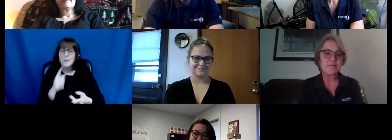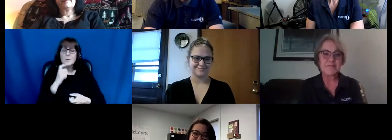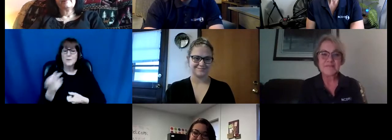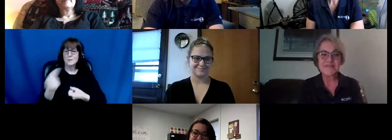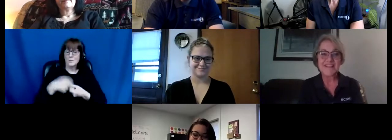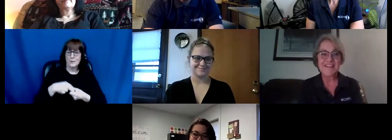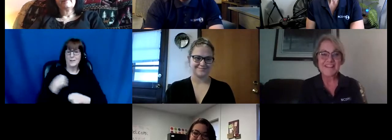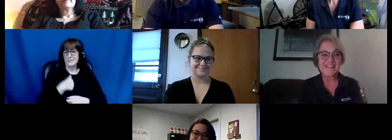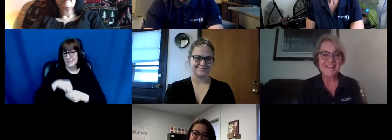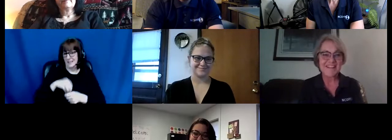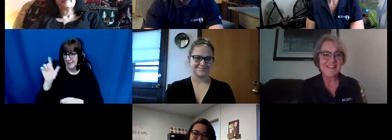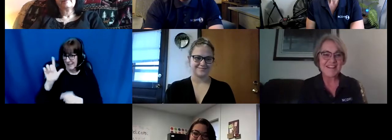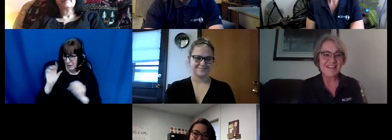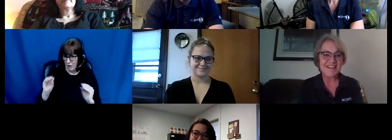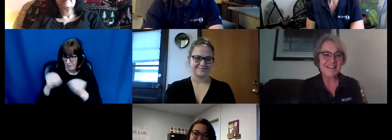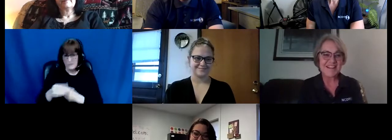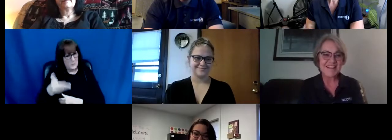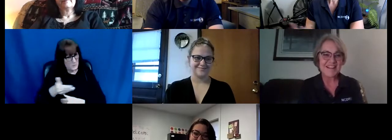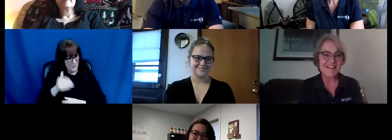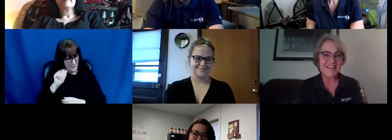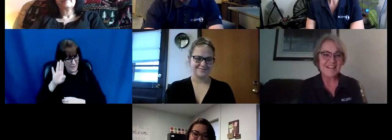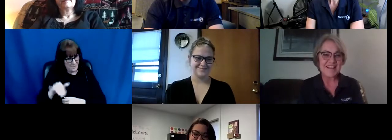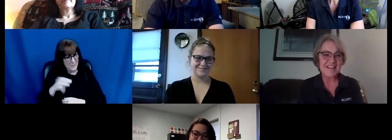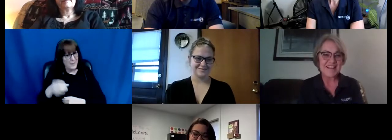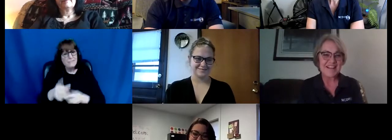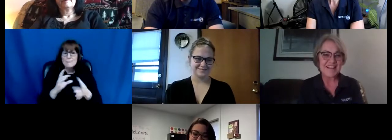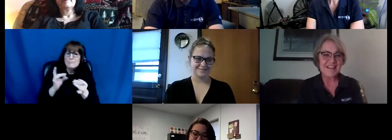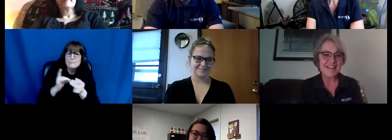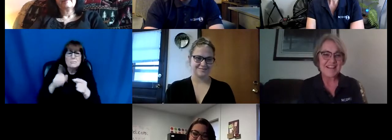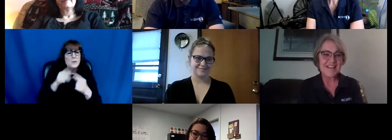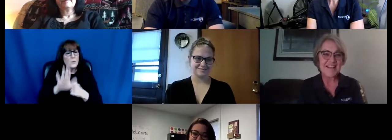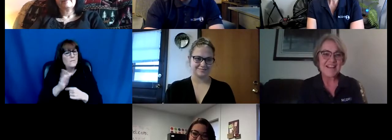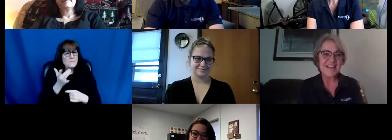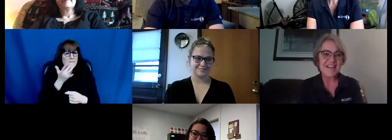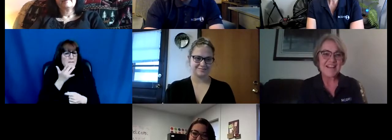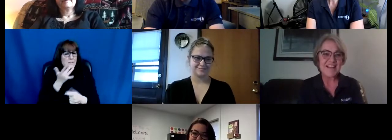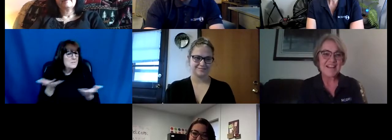office so welcome Abby and talk to us a little bit about your favorite favorite holiday tradition.